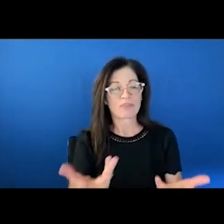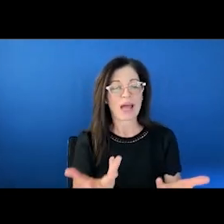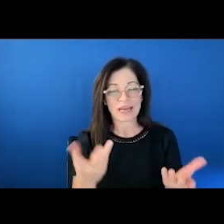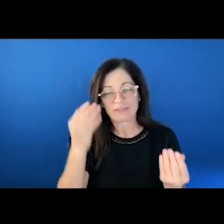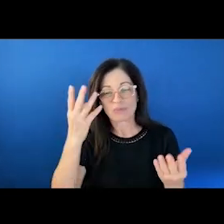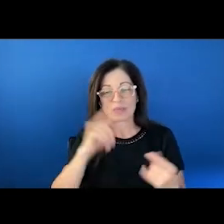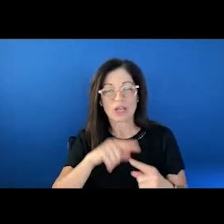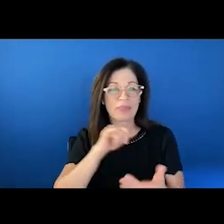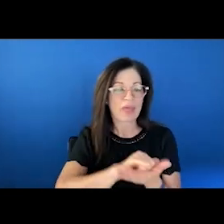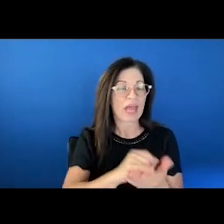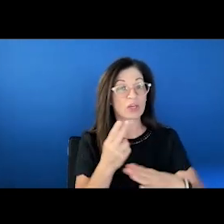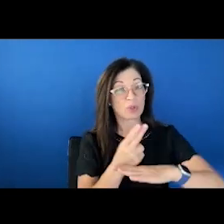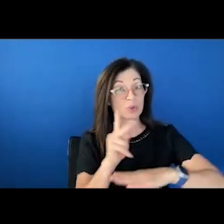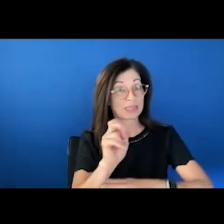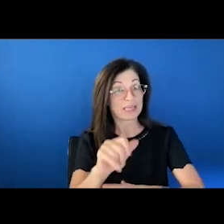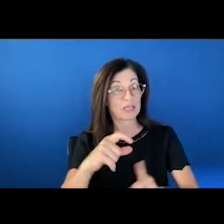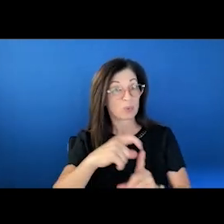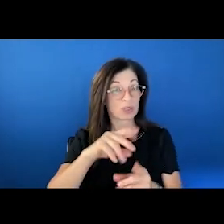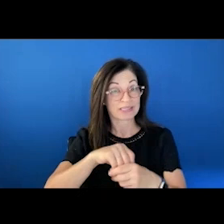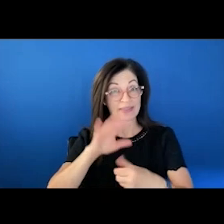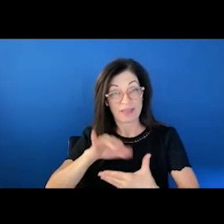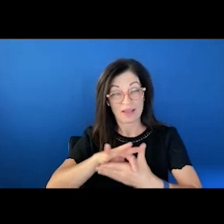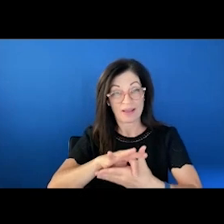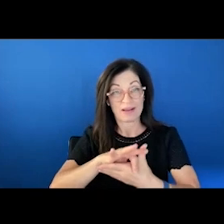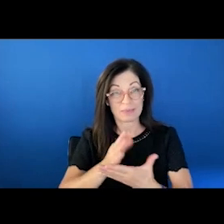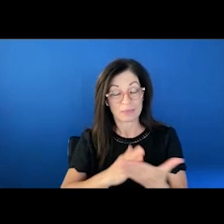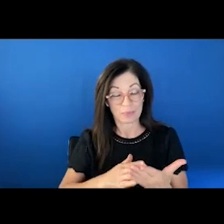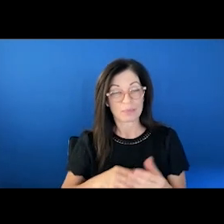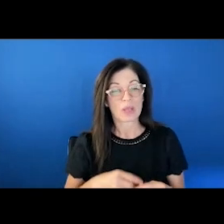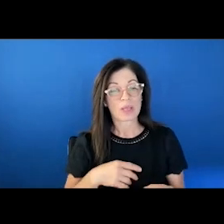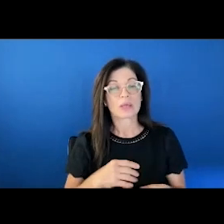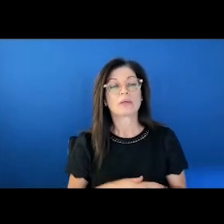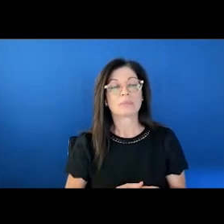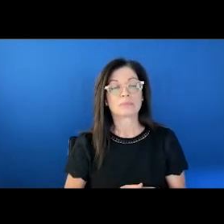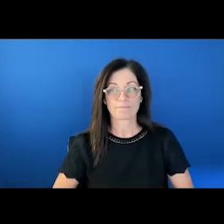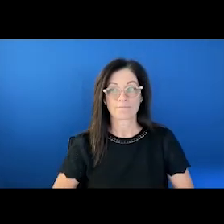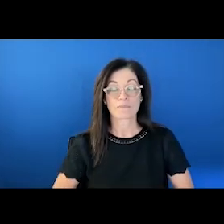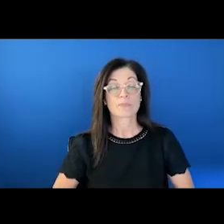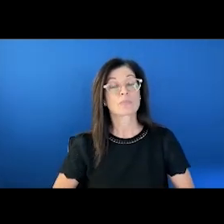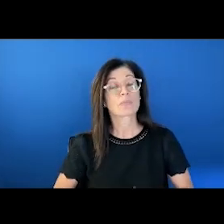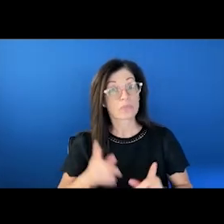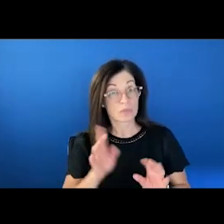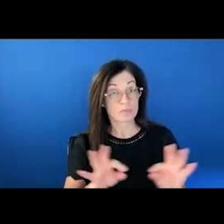deliverable. Keep apprised on what’s trending among the field, your participants, and partners.